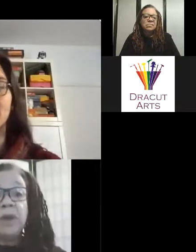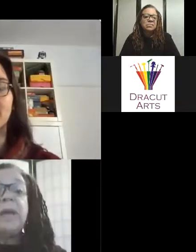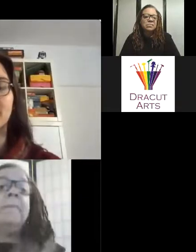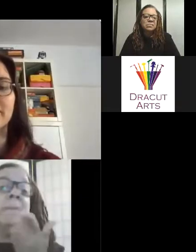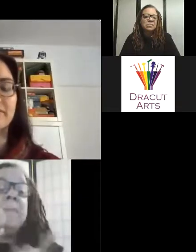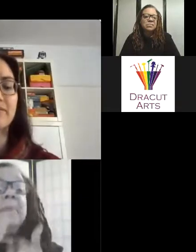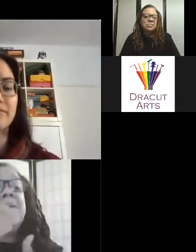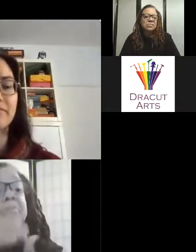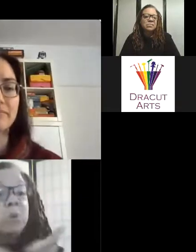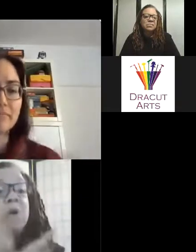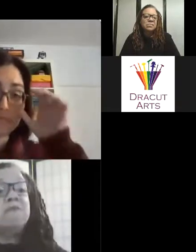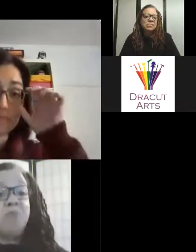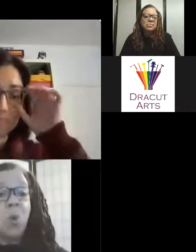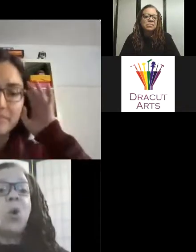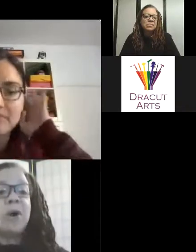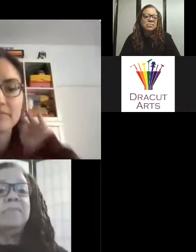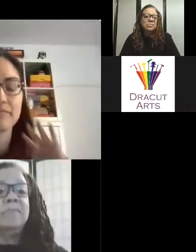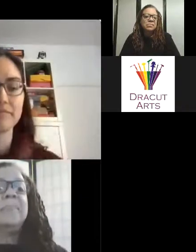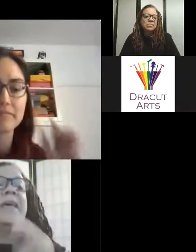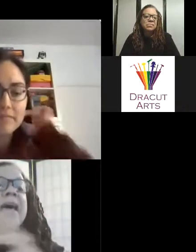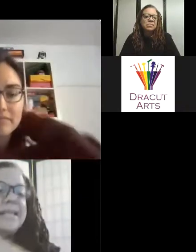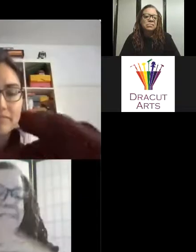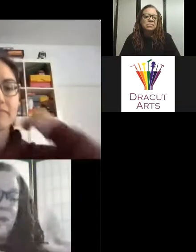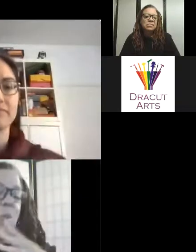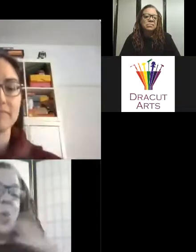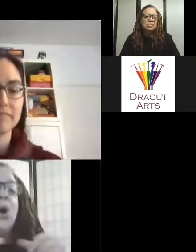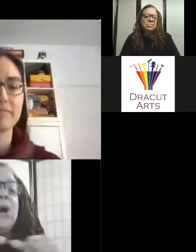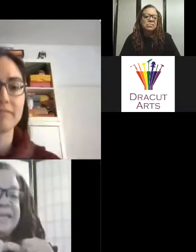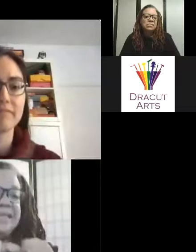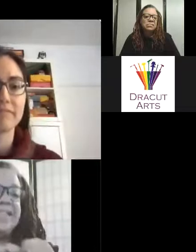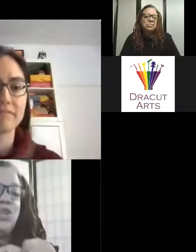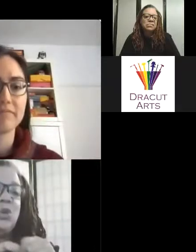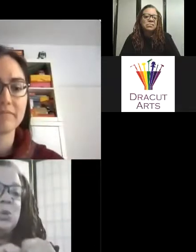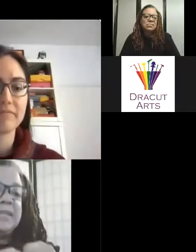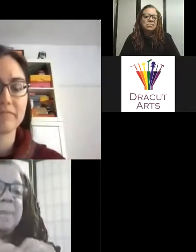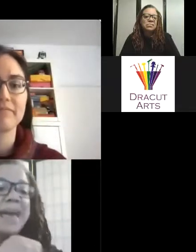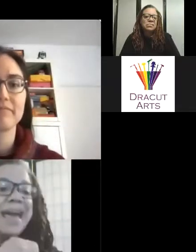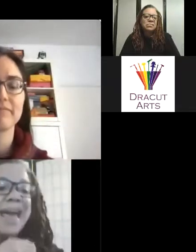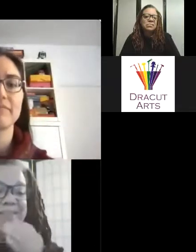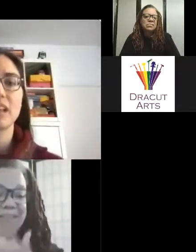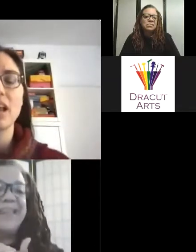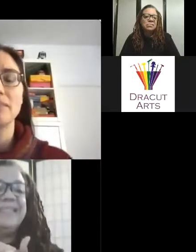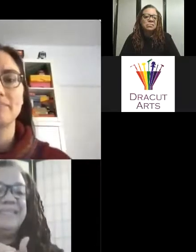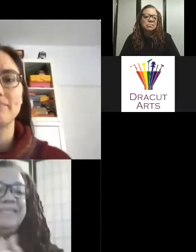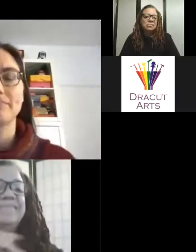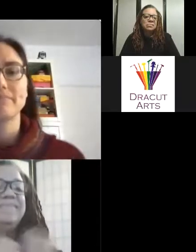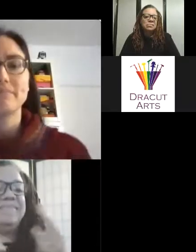as the war continues to go down this path. Um I want to mention in the chat